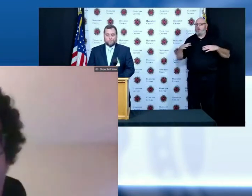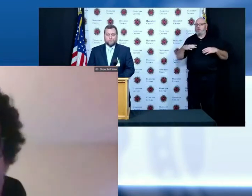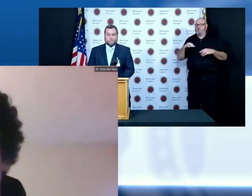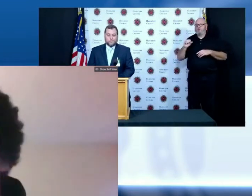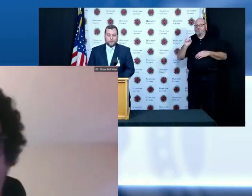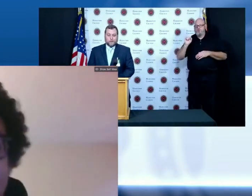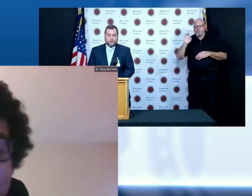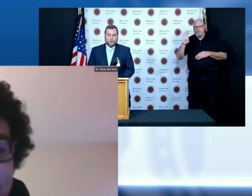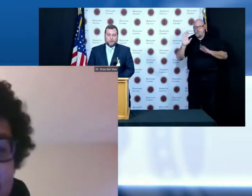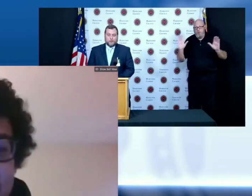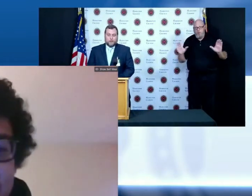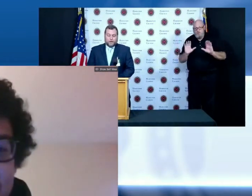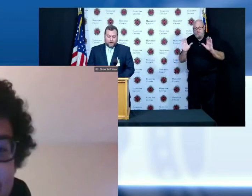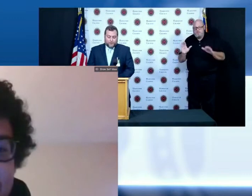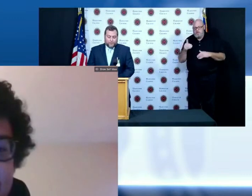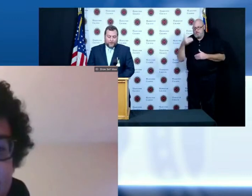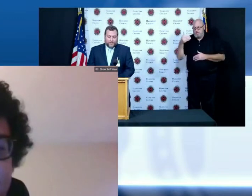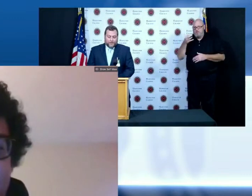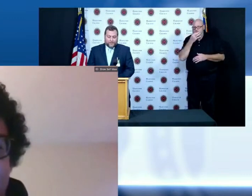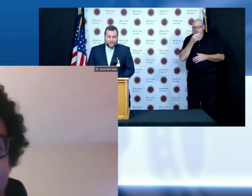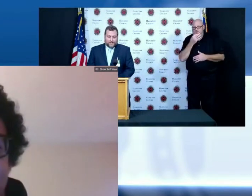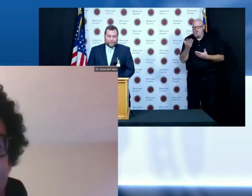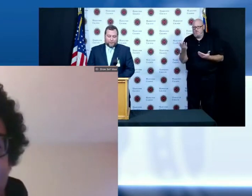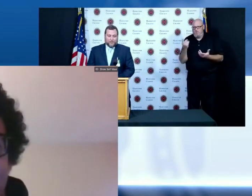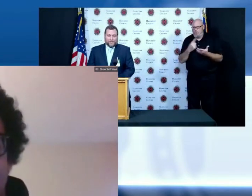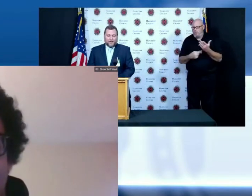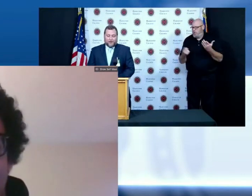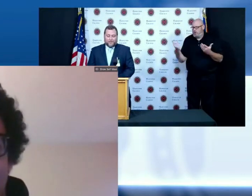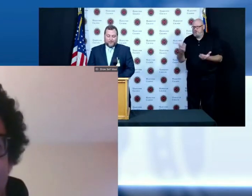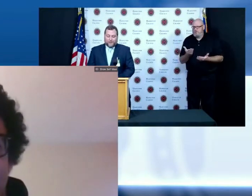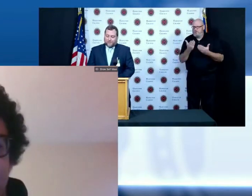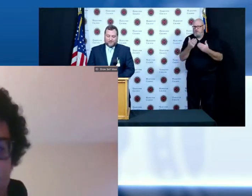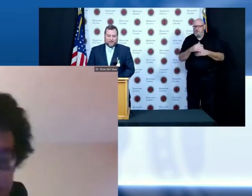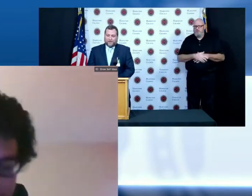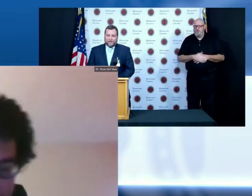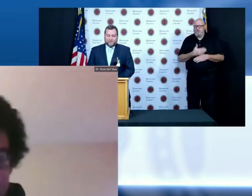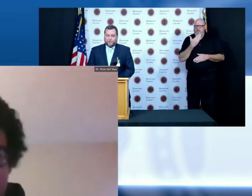and my last question yesterday I just so happened to be watching the Commission meeting